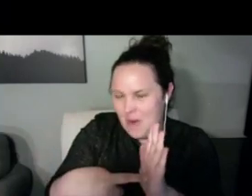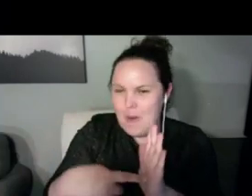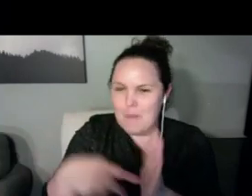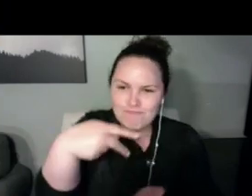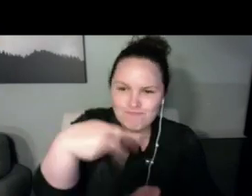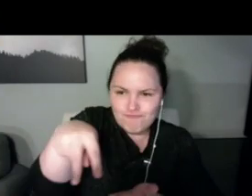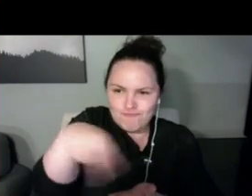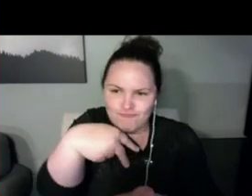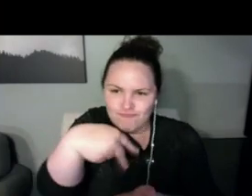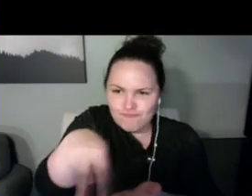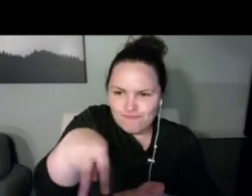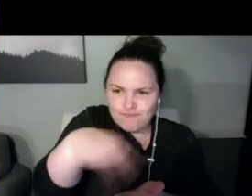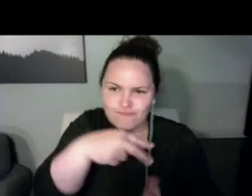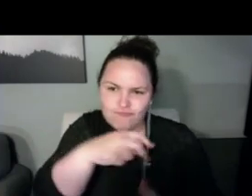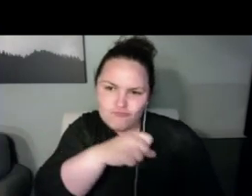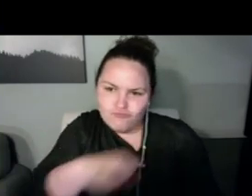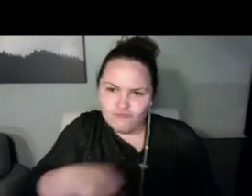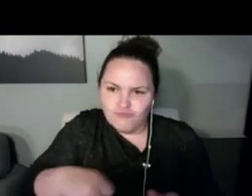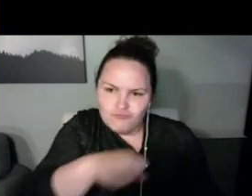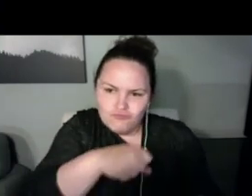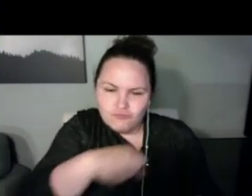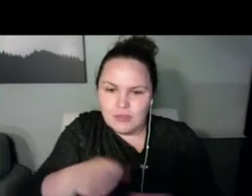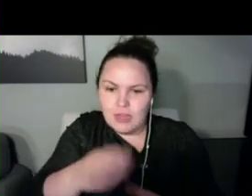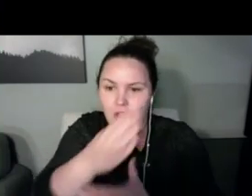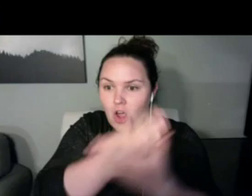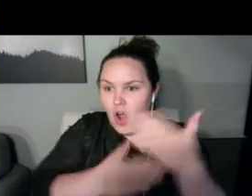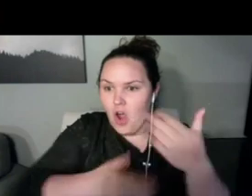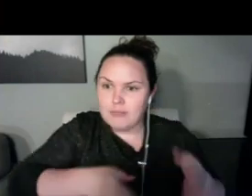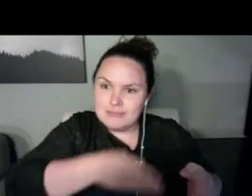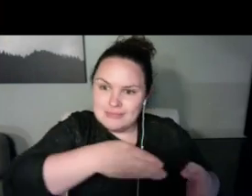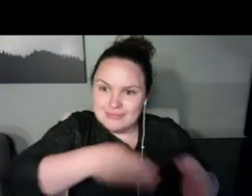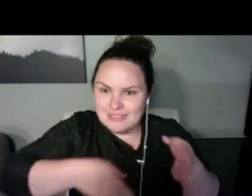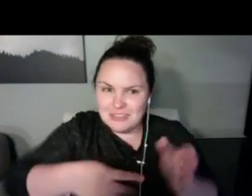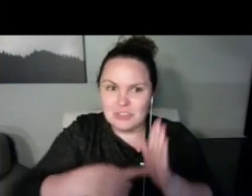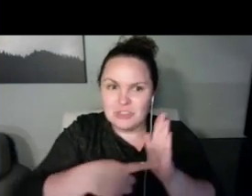Zack: Hi my name is Zack and I am going to be showing you how to floss.